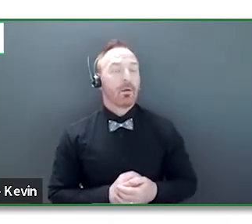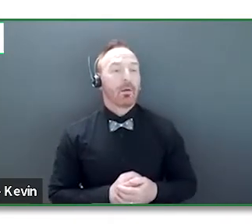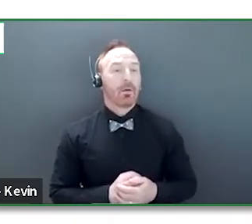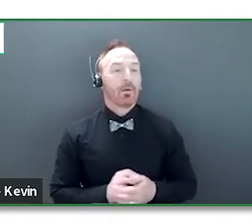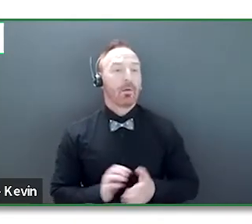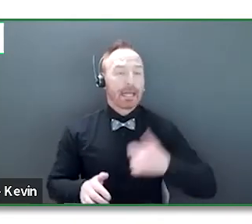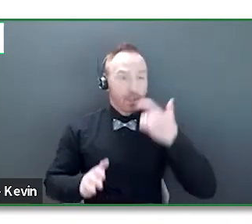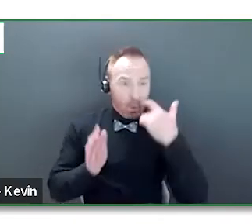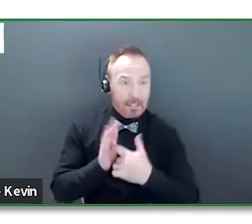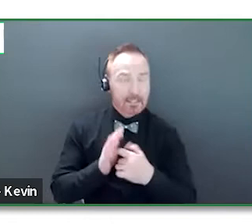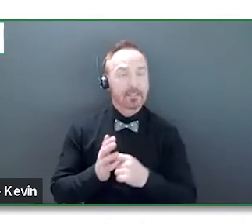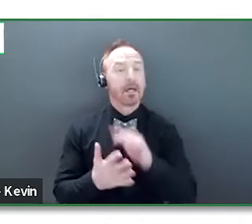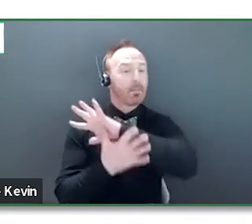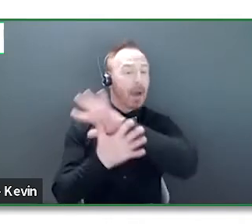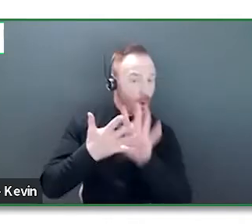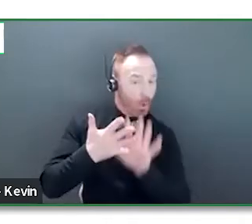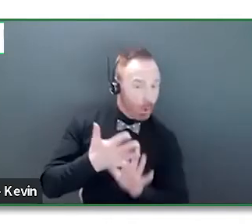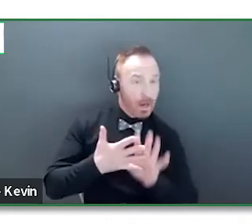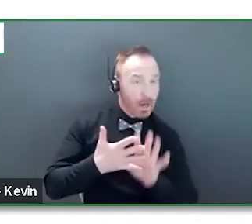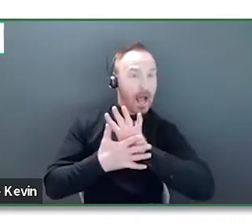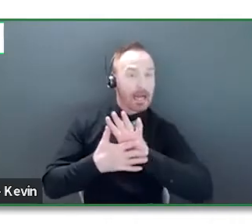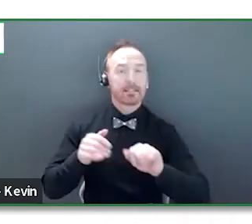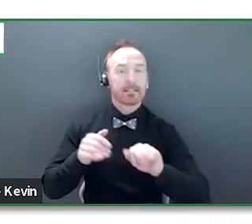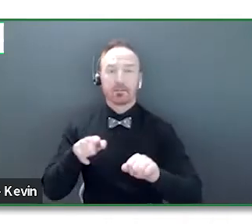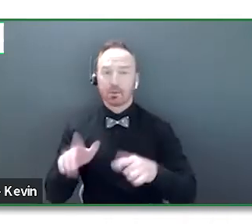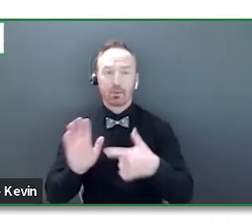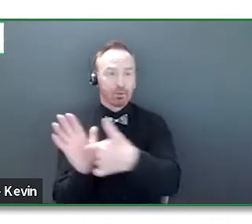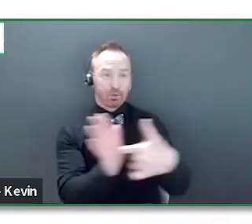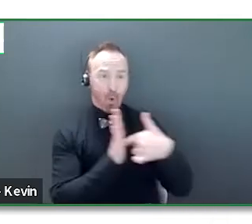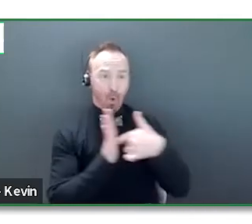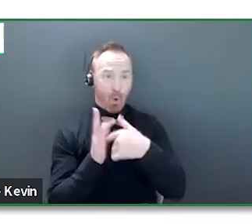for our visitors. Again trip planning is important, that's